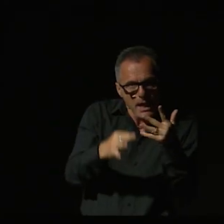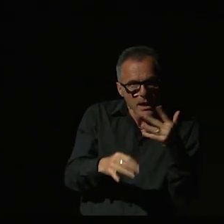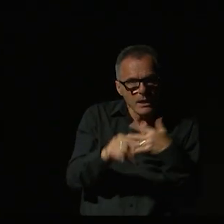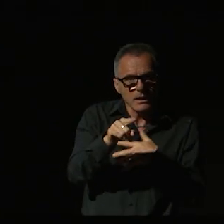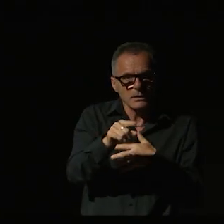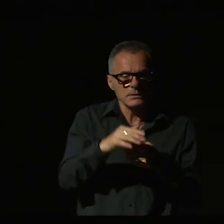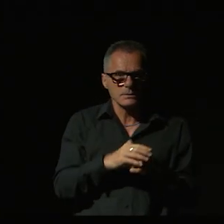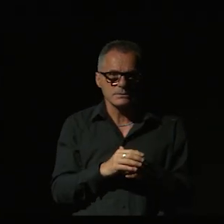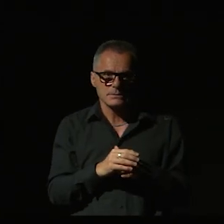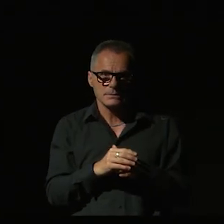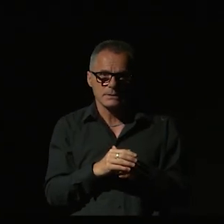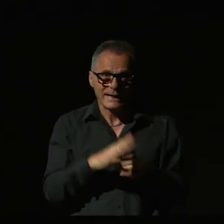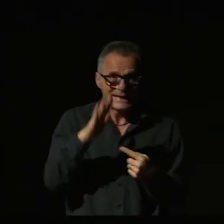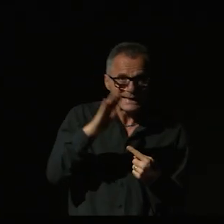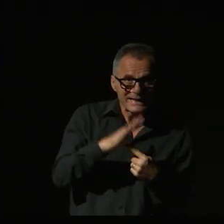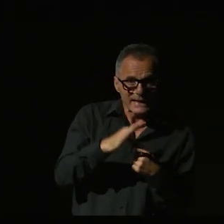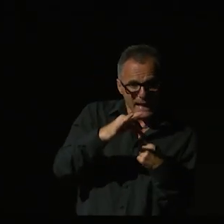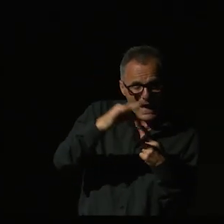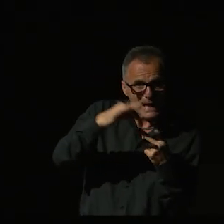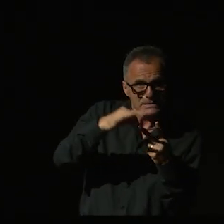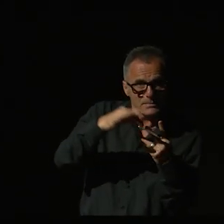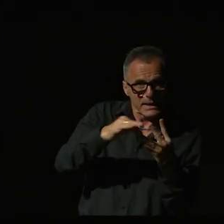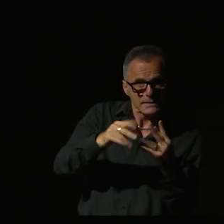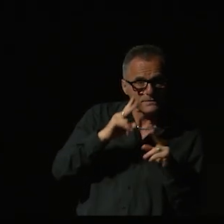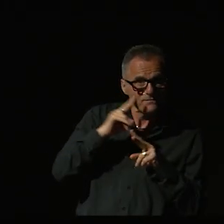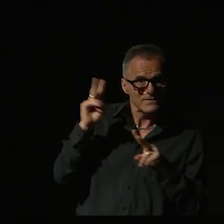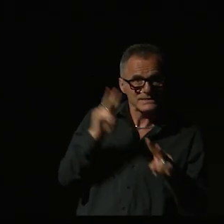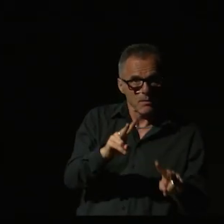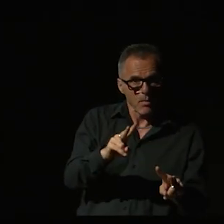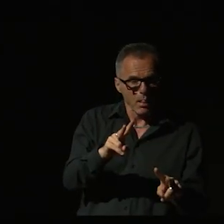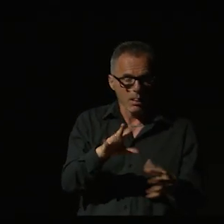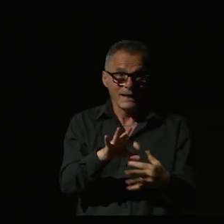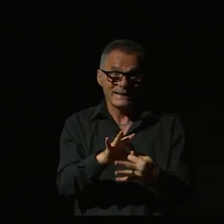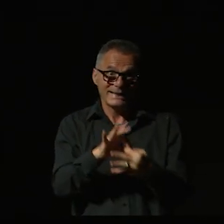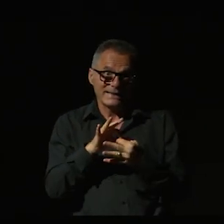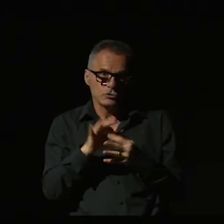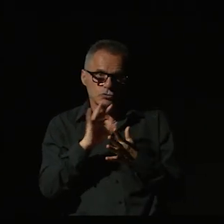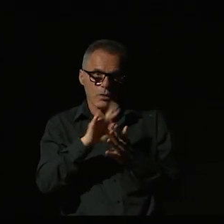Key aspects visible in different groups of drawings associated with the projects